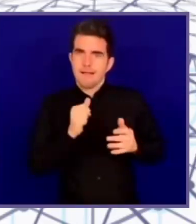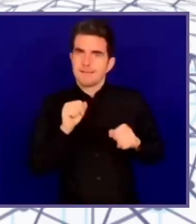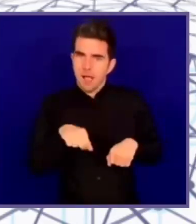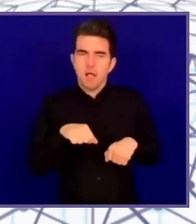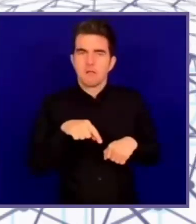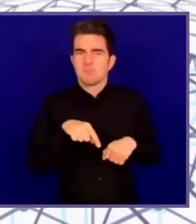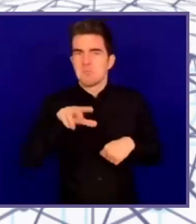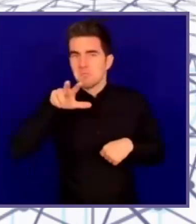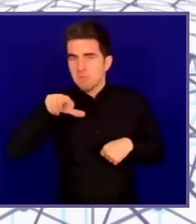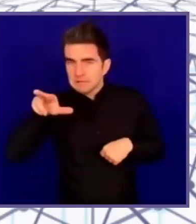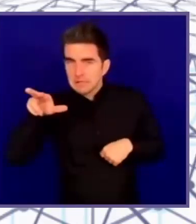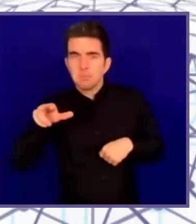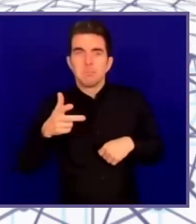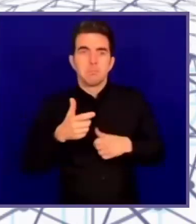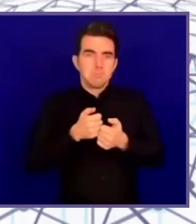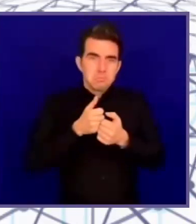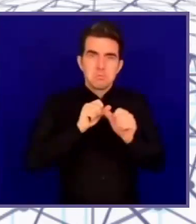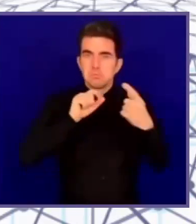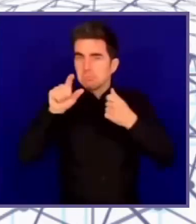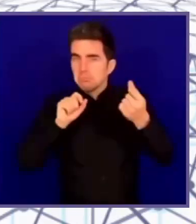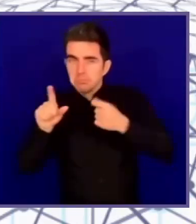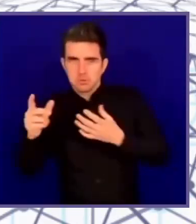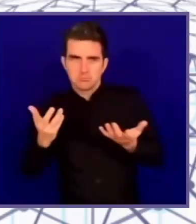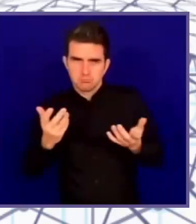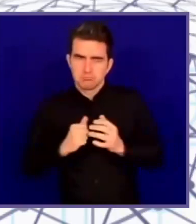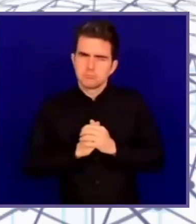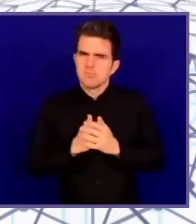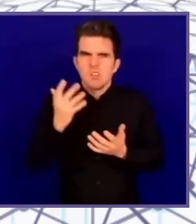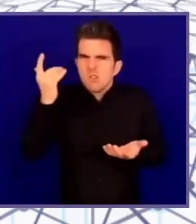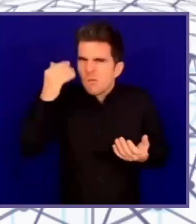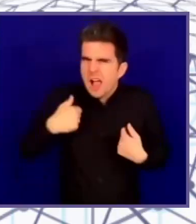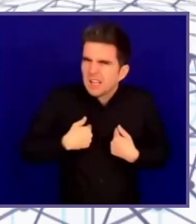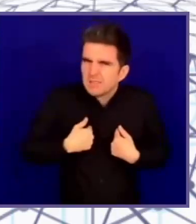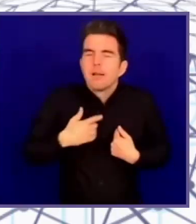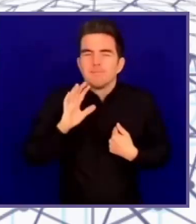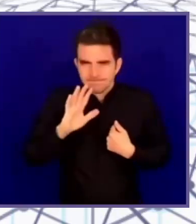fingers. And at that time, the best technology was a keyboard with an LED display that they could